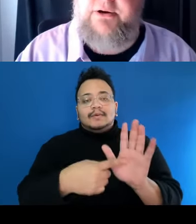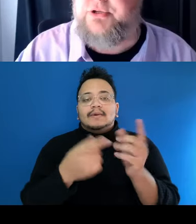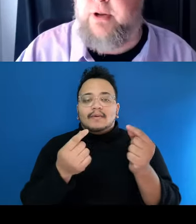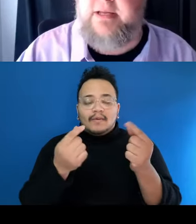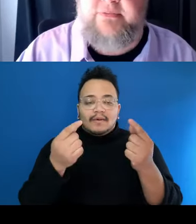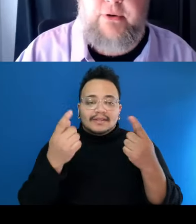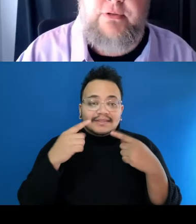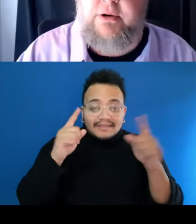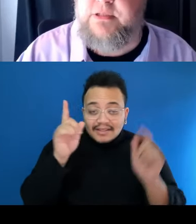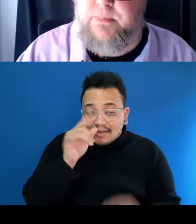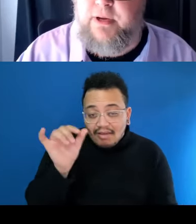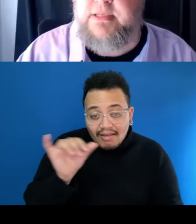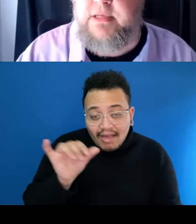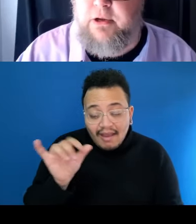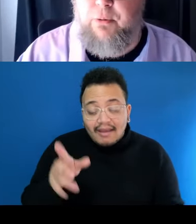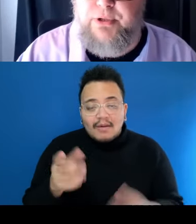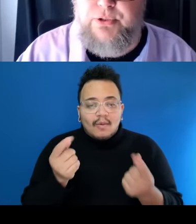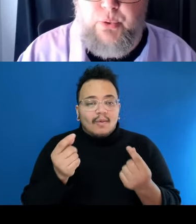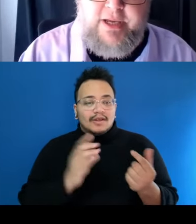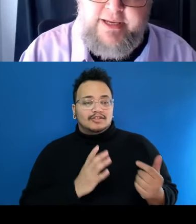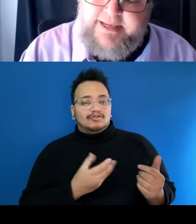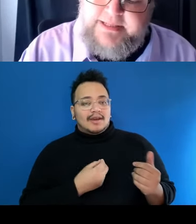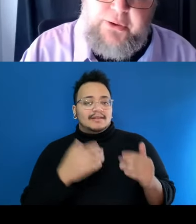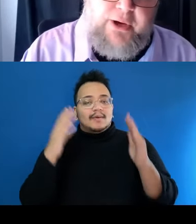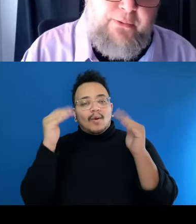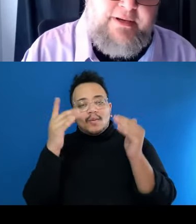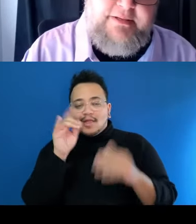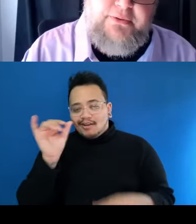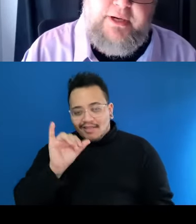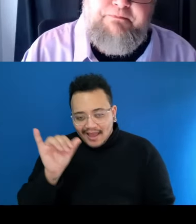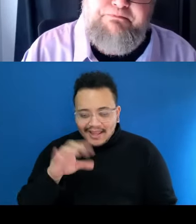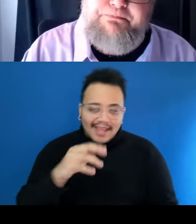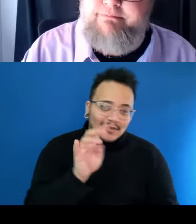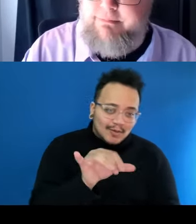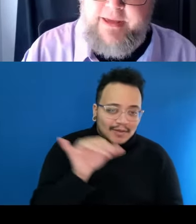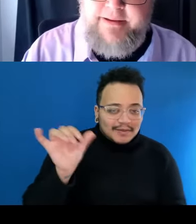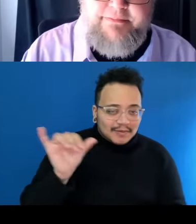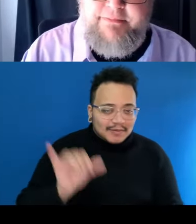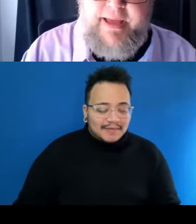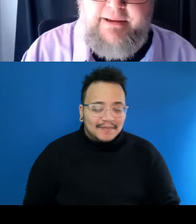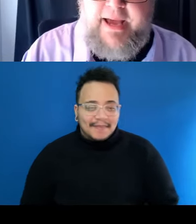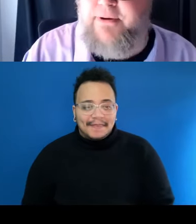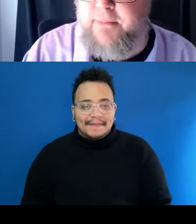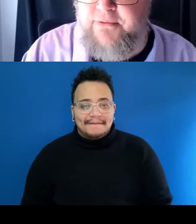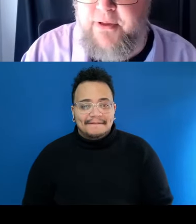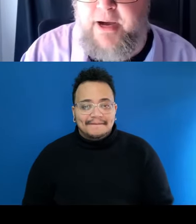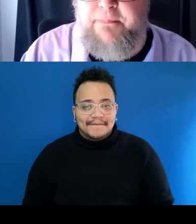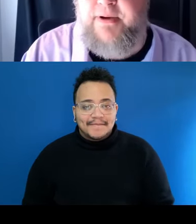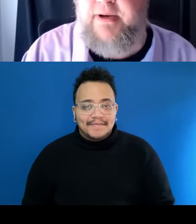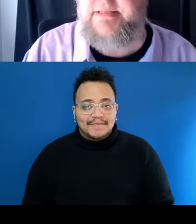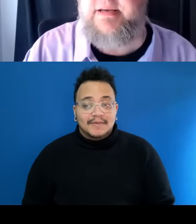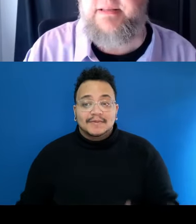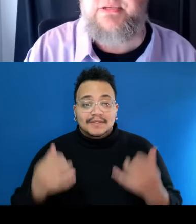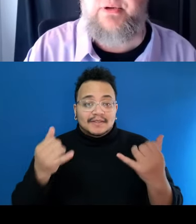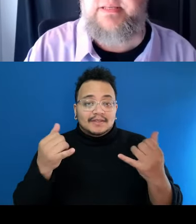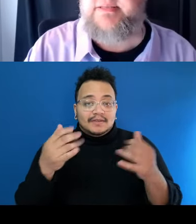how trans folks are experiencing hope and joy. So, I wanted to have a couple of them up on the screen,